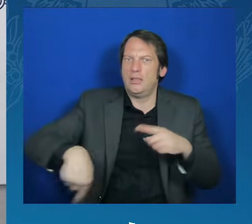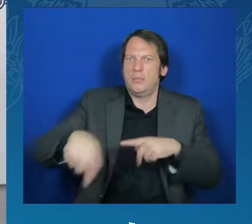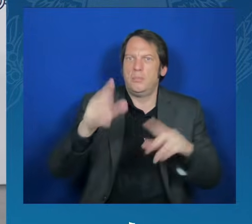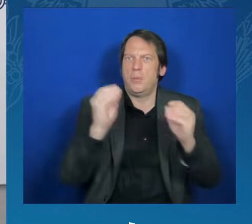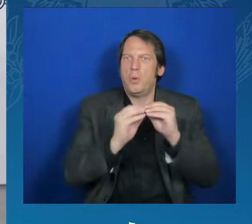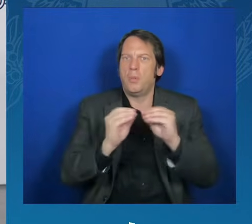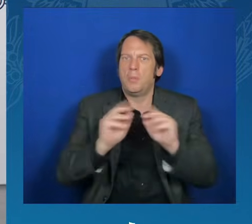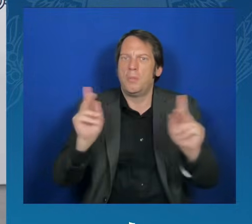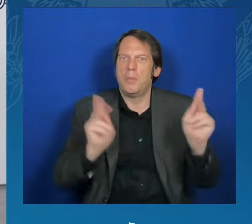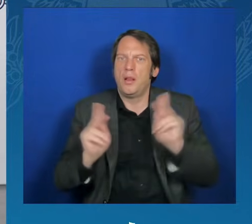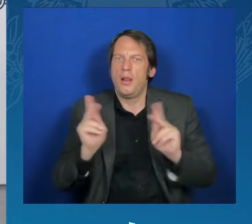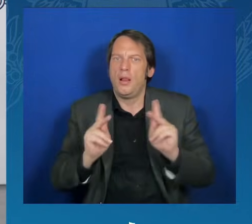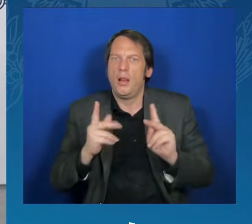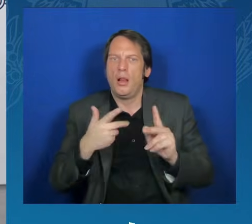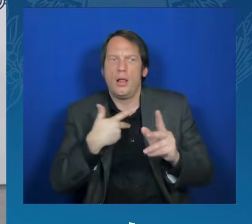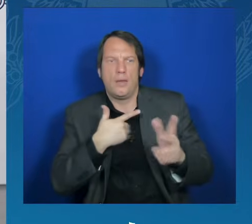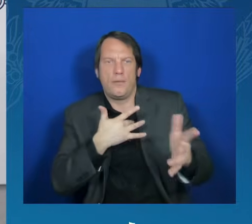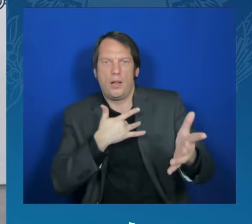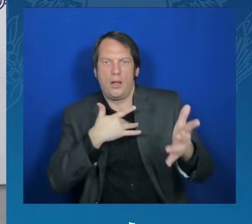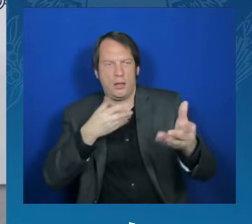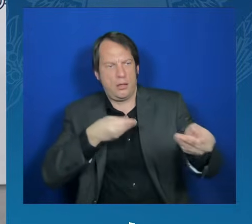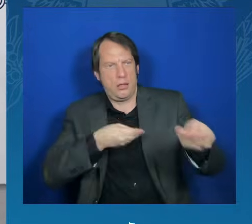How can we -- the U.S. and Europe -- win them over?